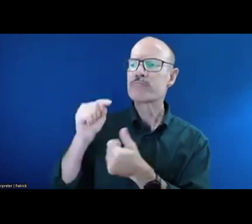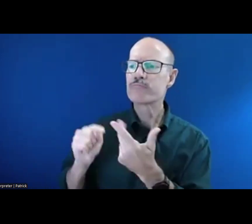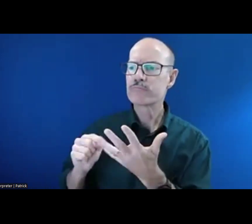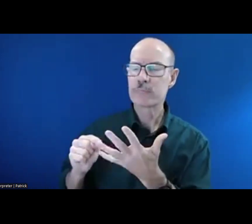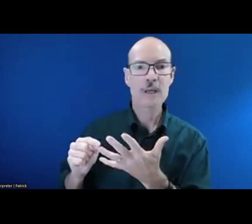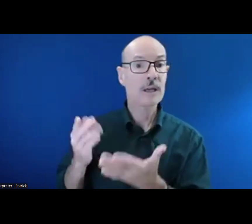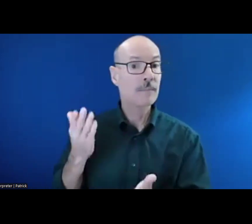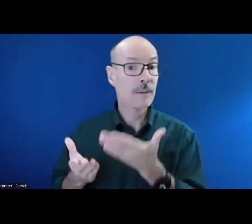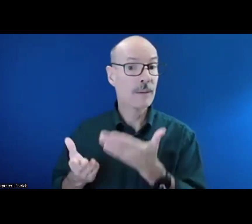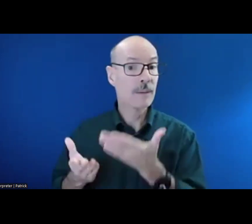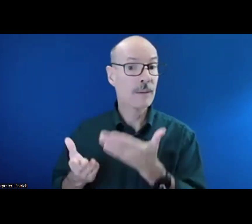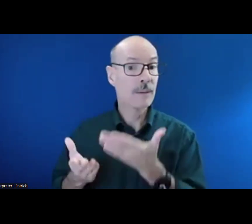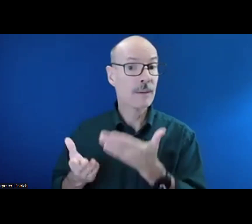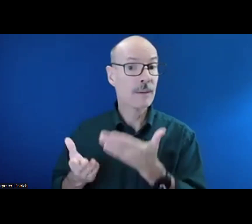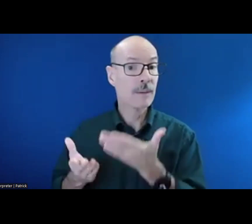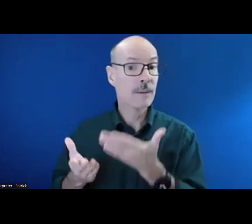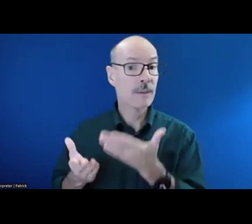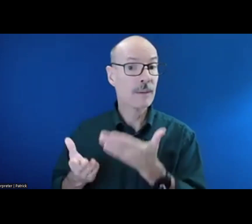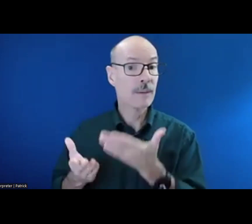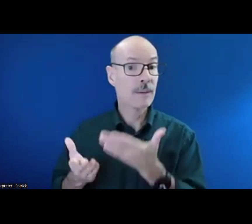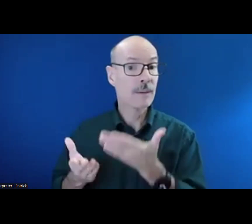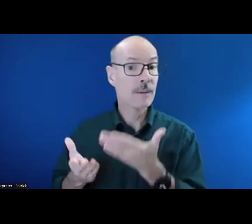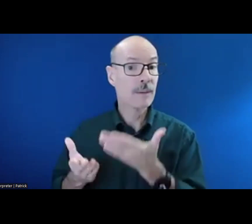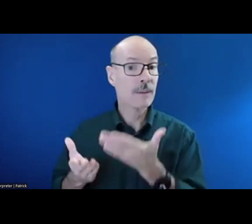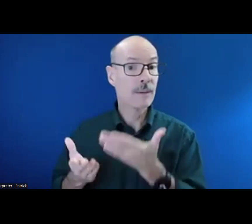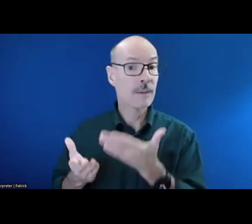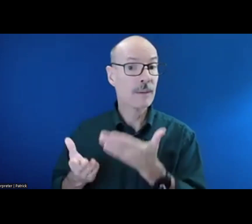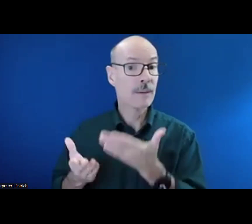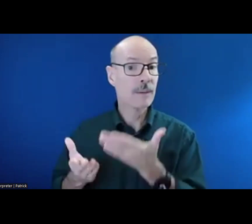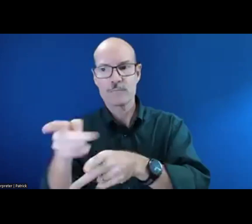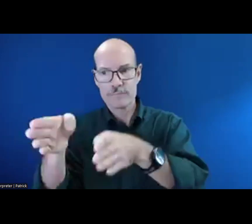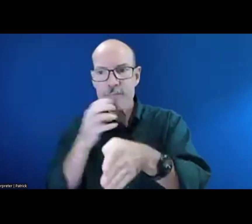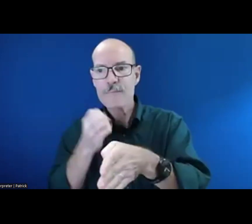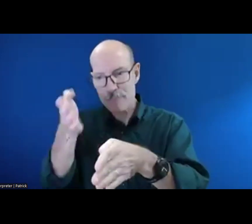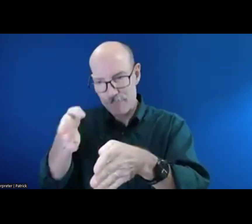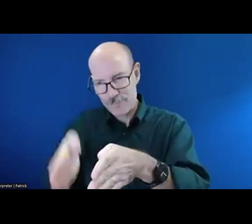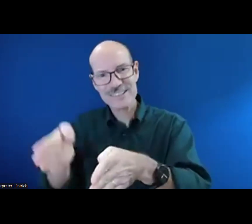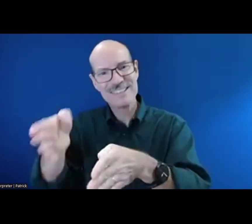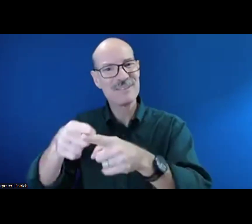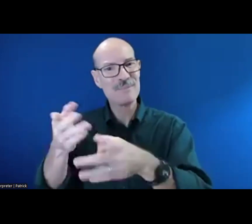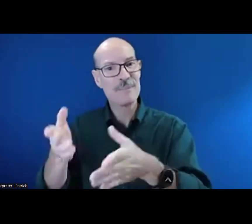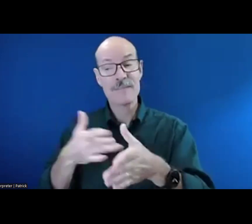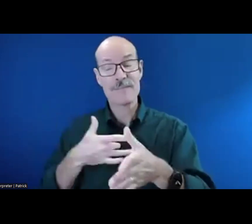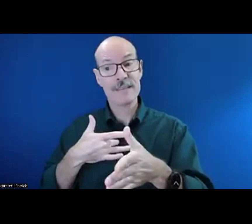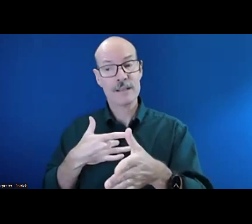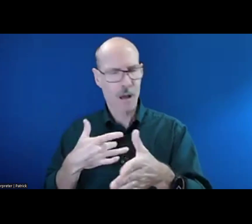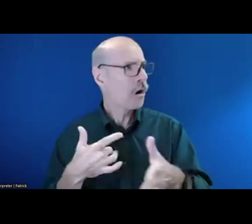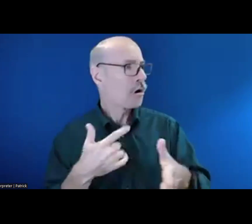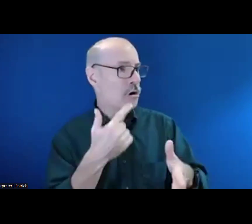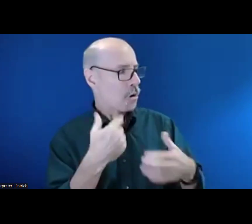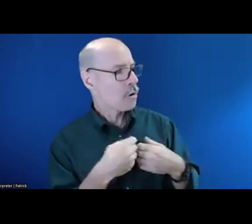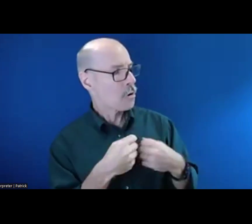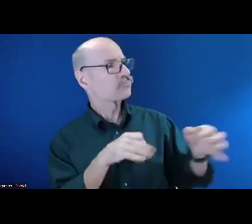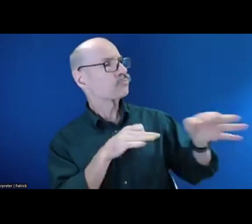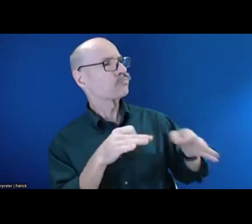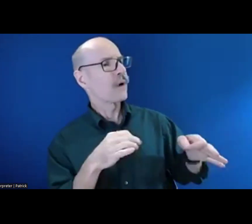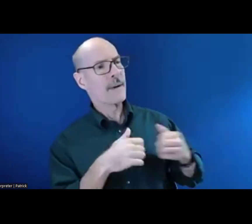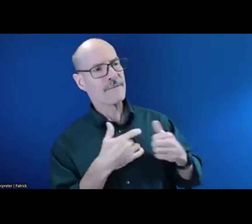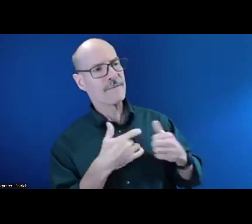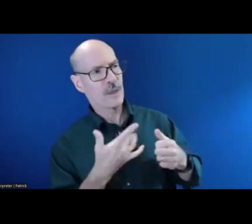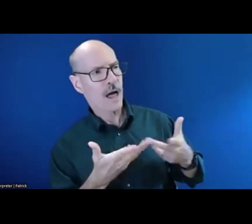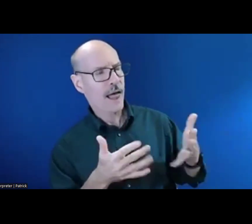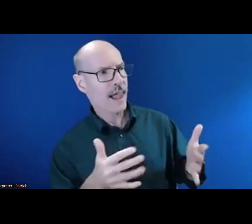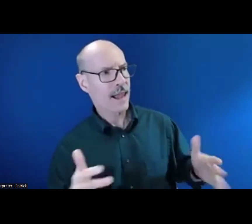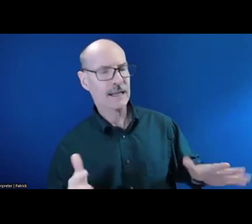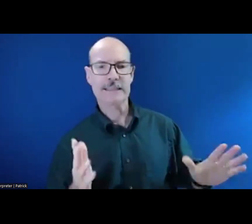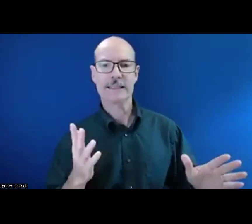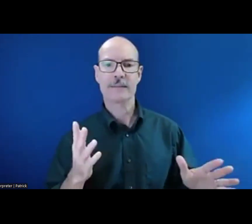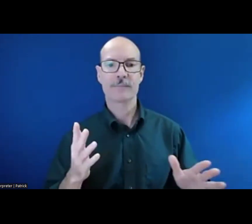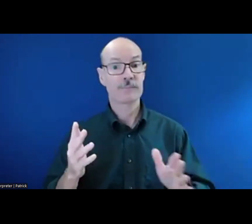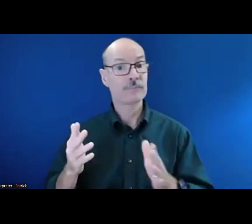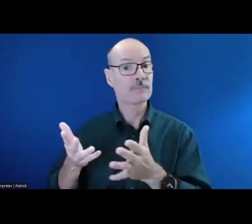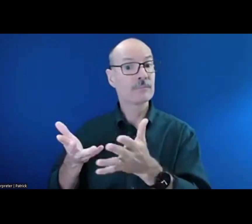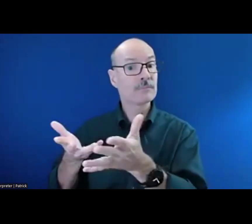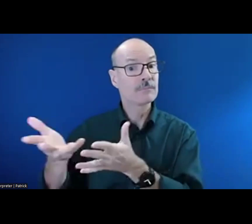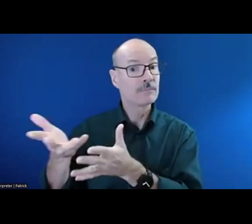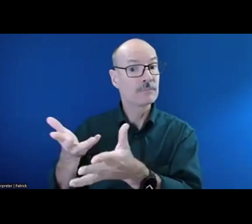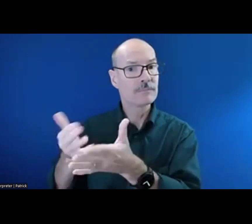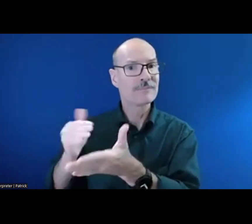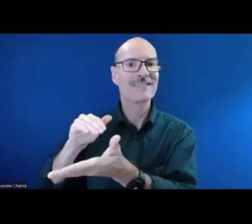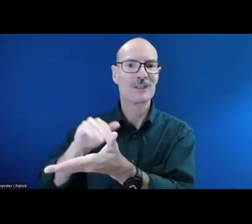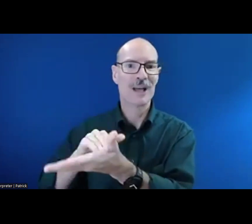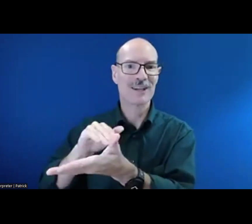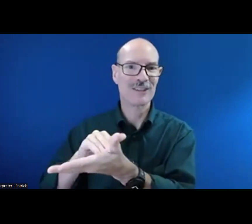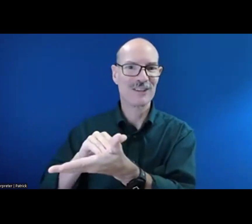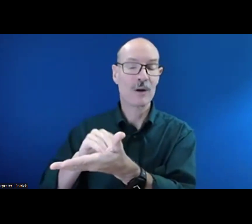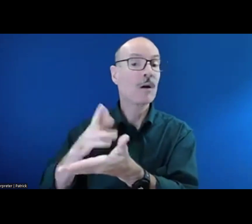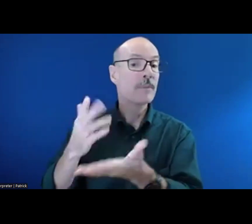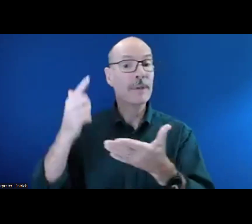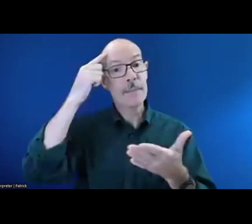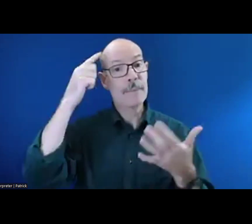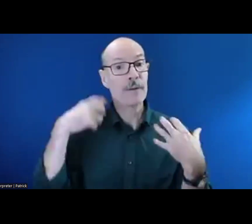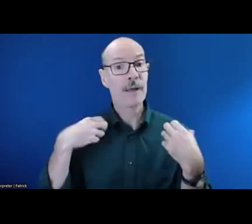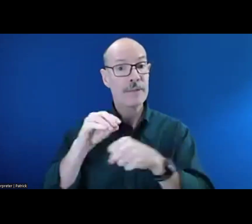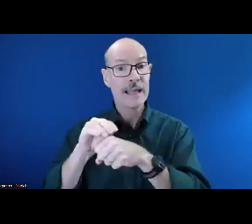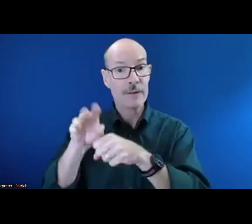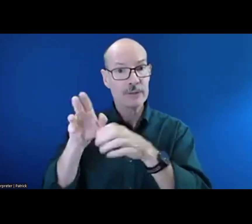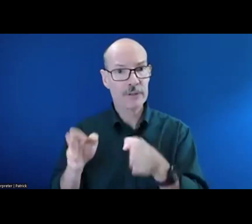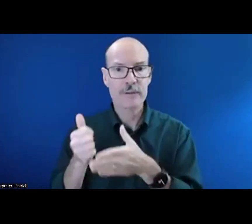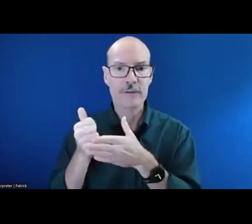And your loved one may not feel comfortable necessarily telling you everything or they may, but talking to their primary care physician can get you a referral to see a mental health counselor and they'll be able to do the assessment and take it from there.